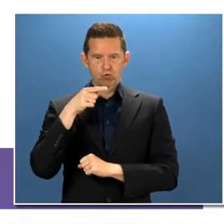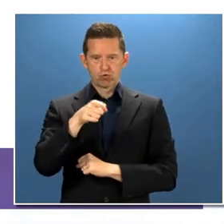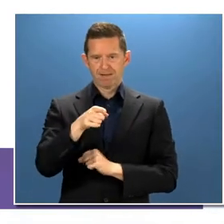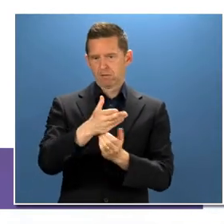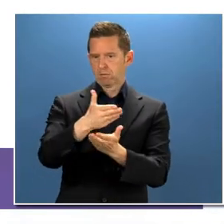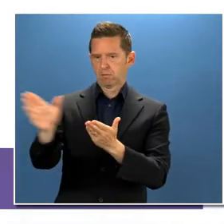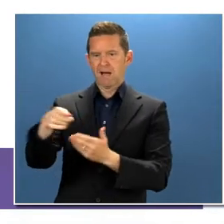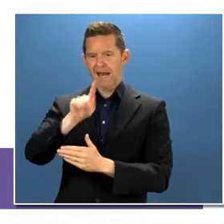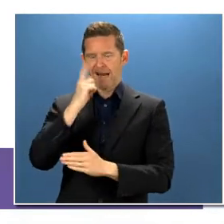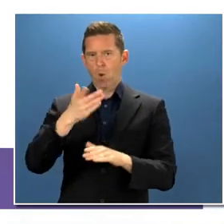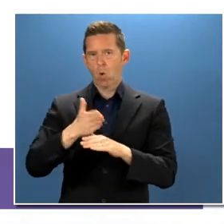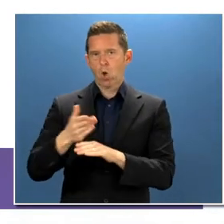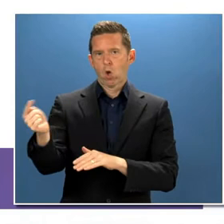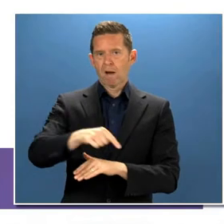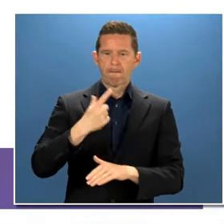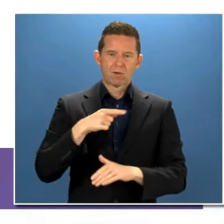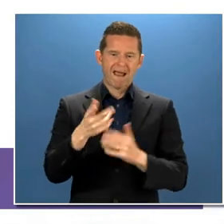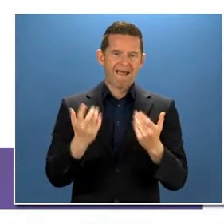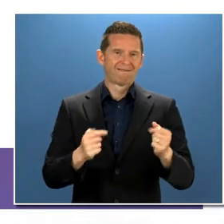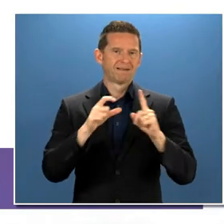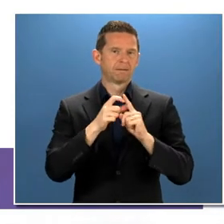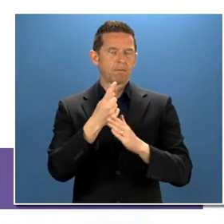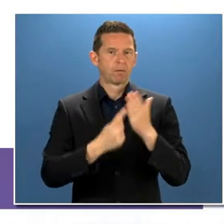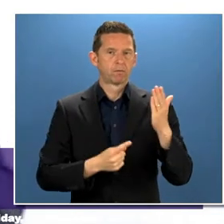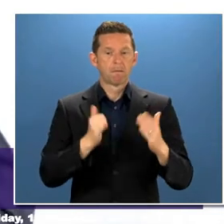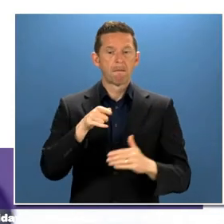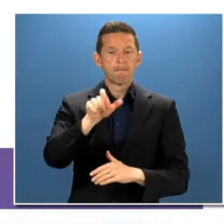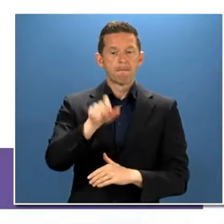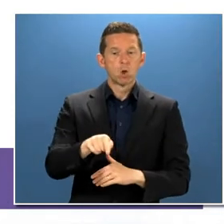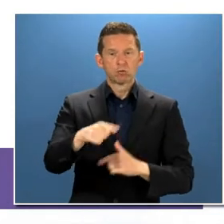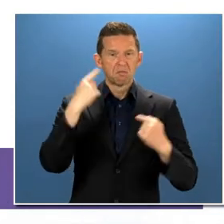of their disability. Maybe the person has a hearing issue and you say, "We're not